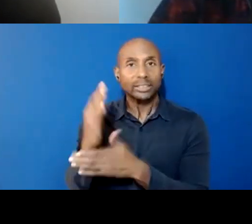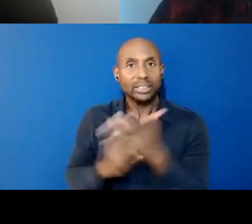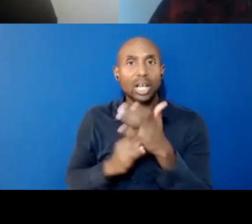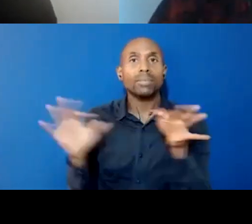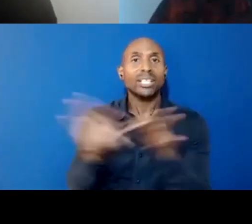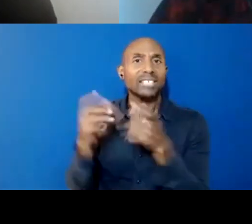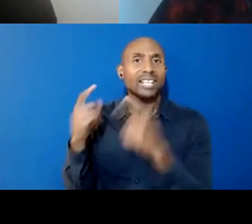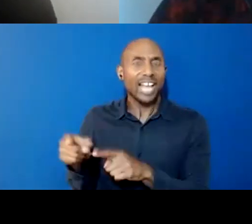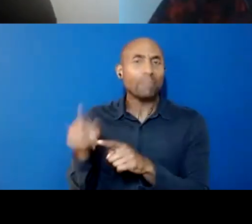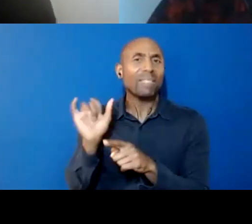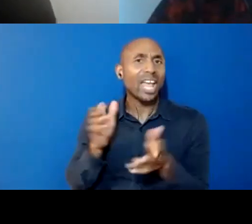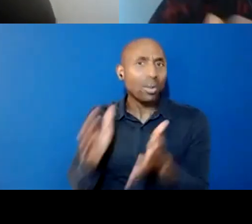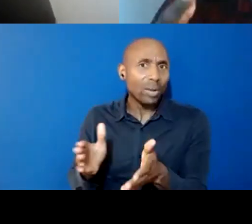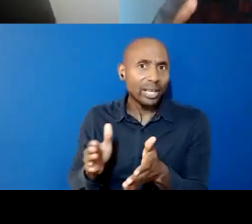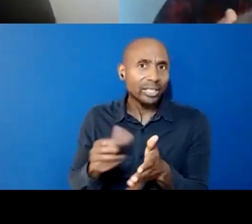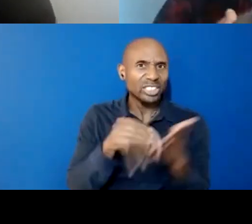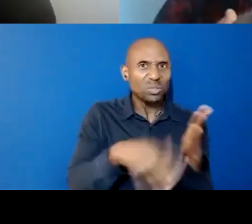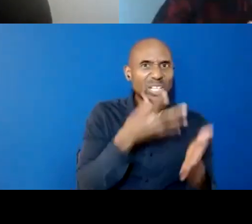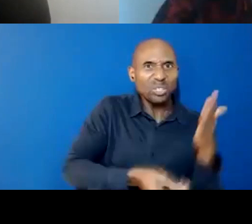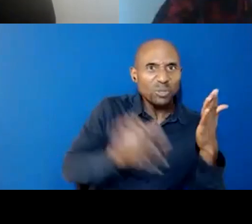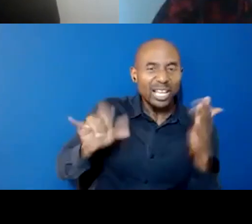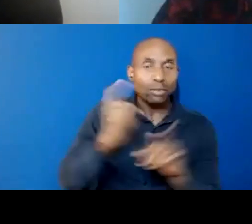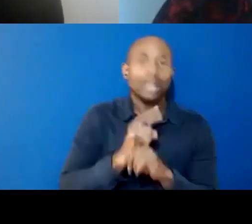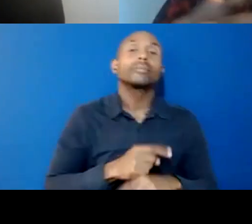Exactly. Many did separate things outside of the classroom.